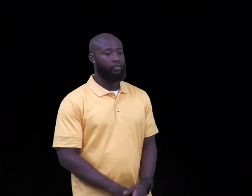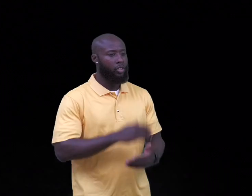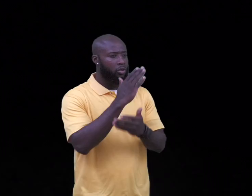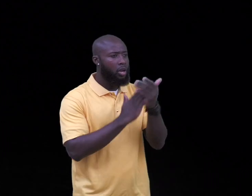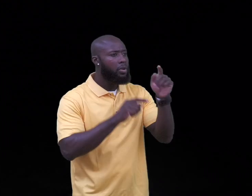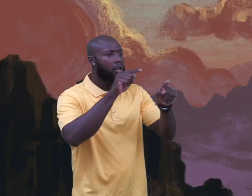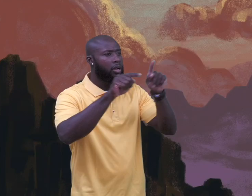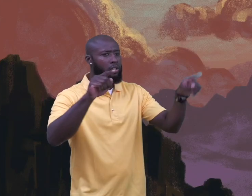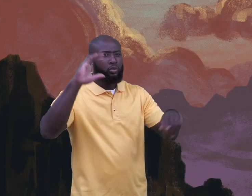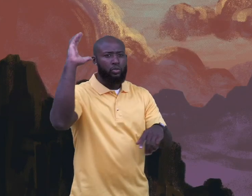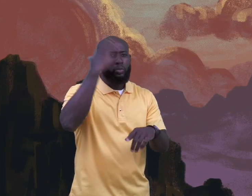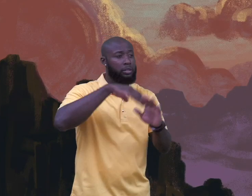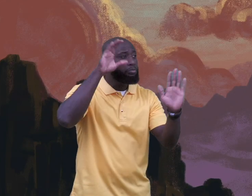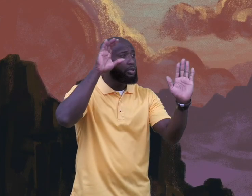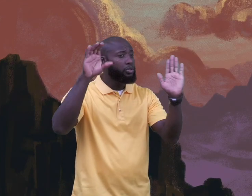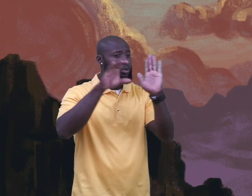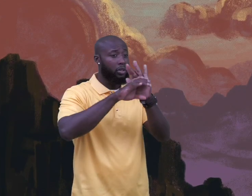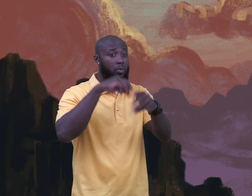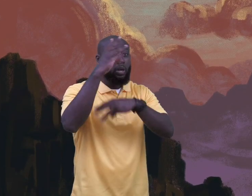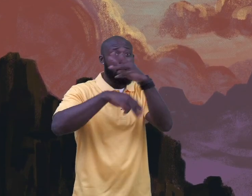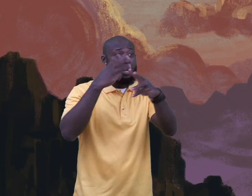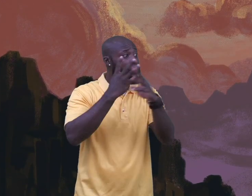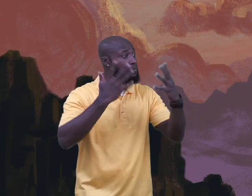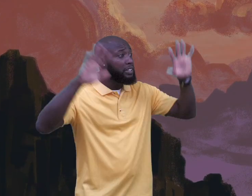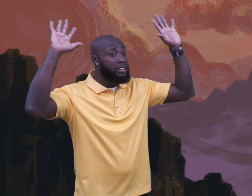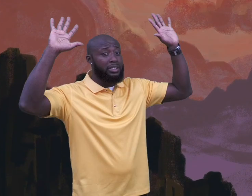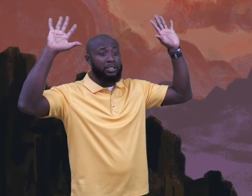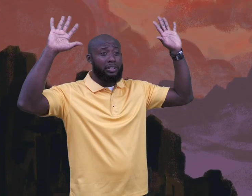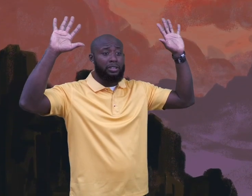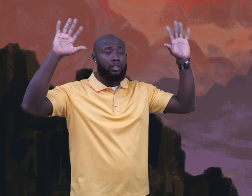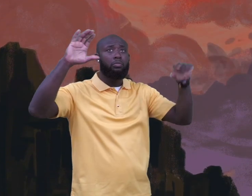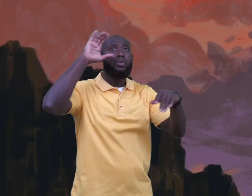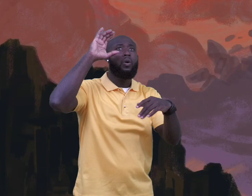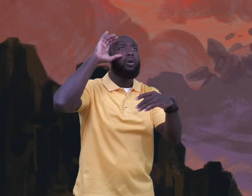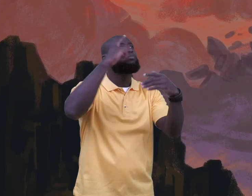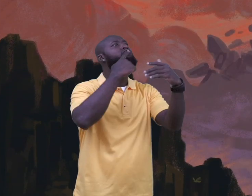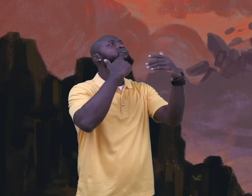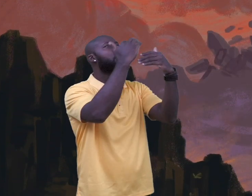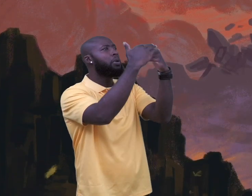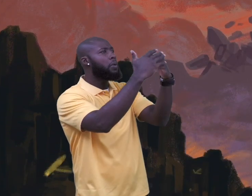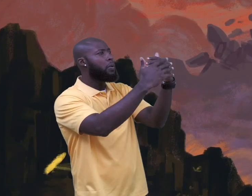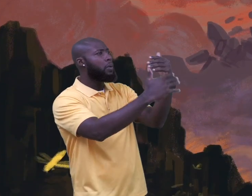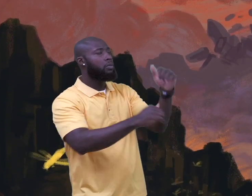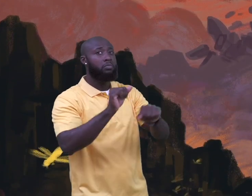Jon: It’s the end of the world! The moon turns to blood,